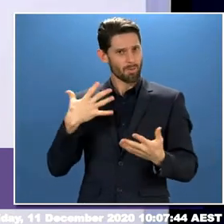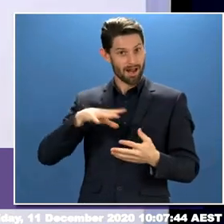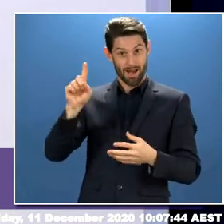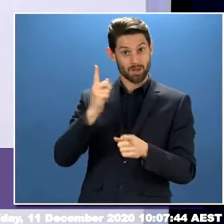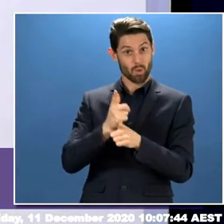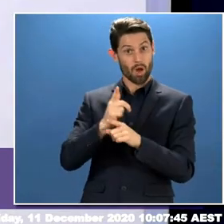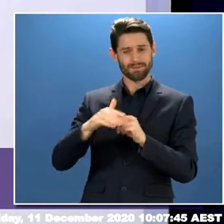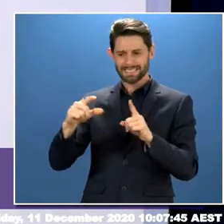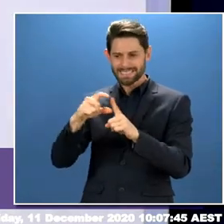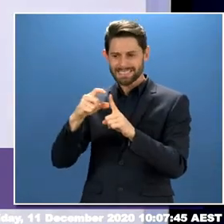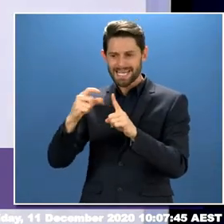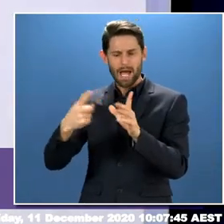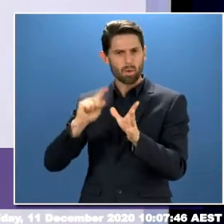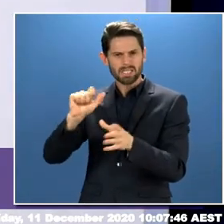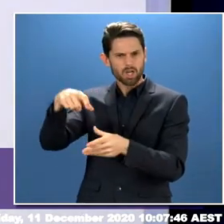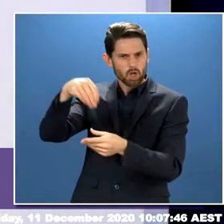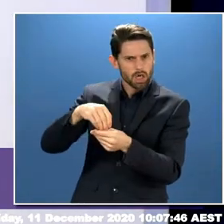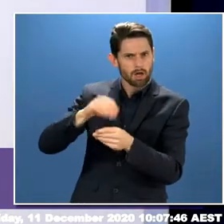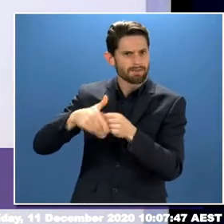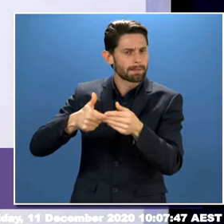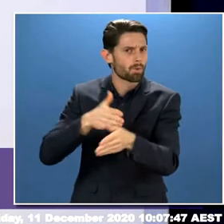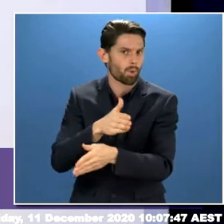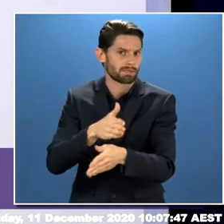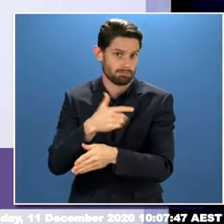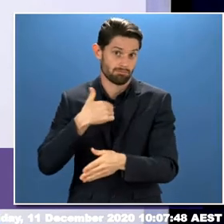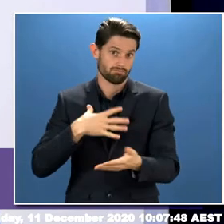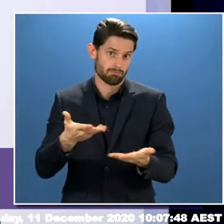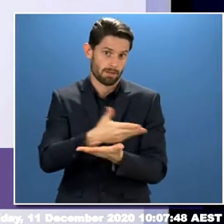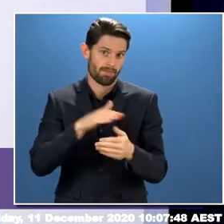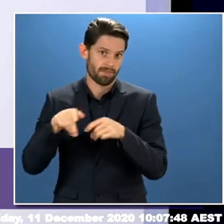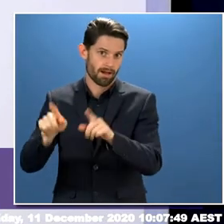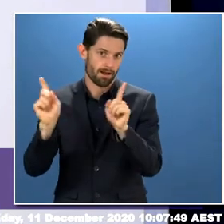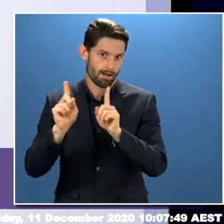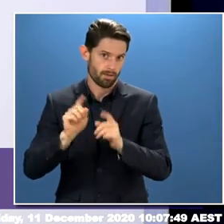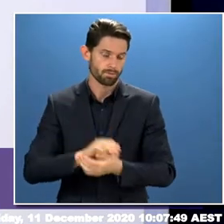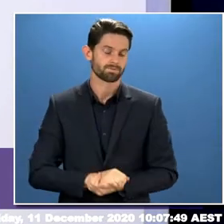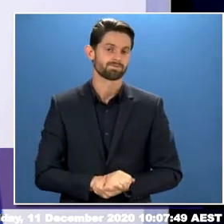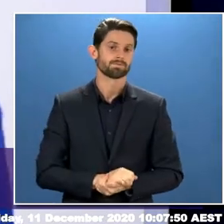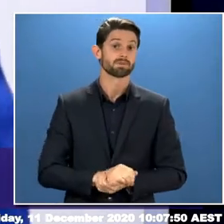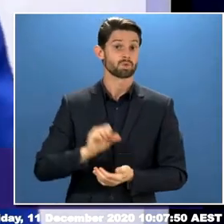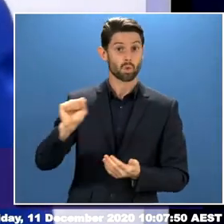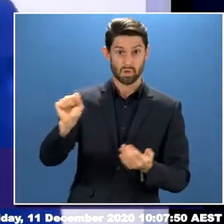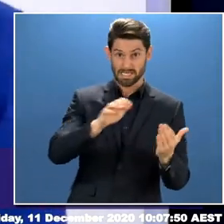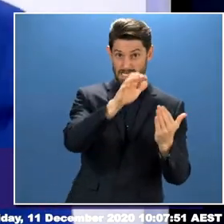Sure. So you've dealt with this again in your statement, but the way the